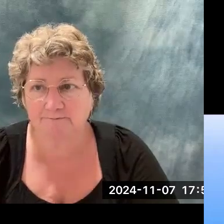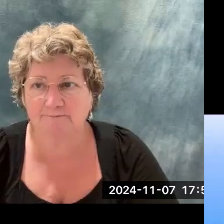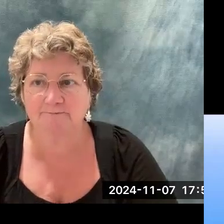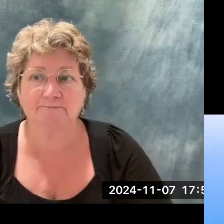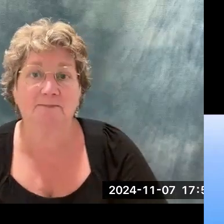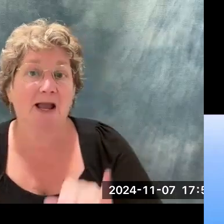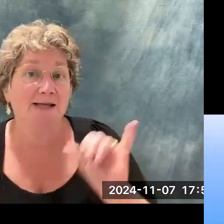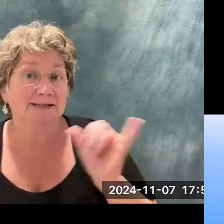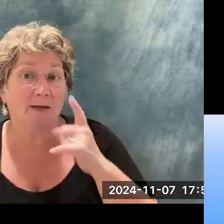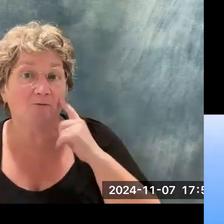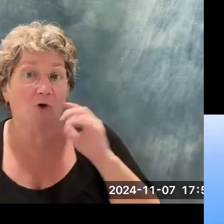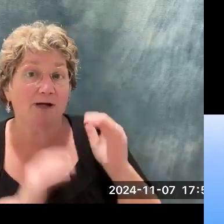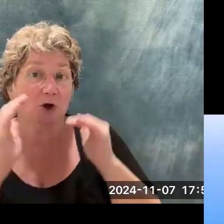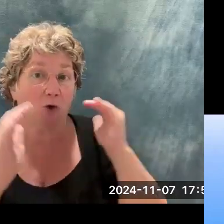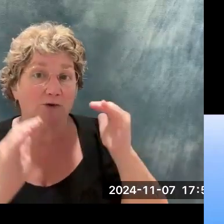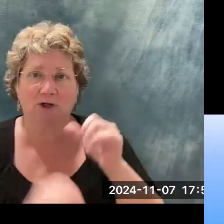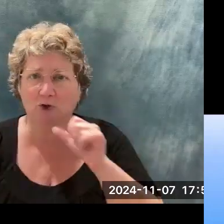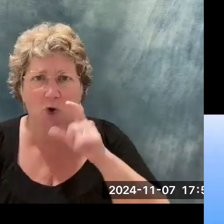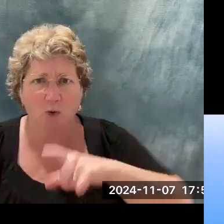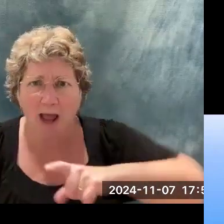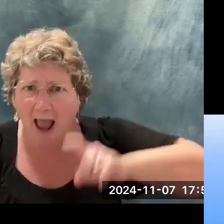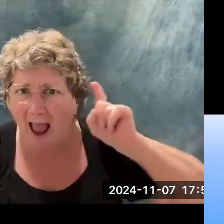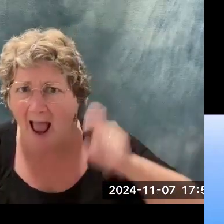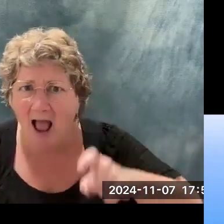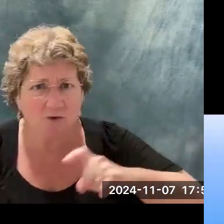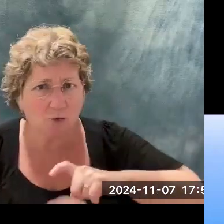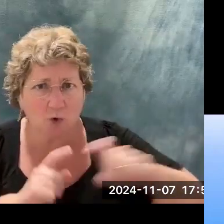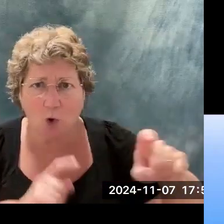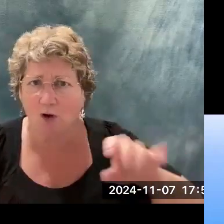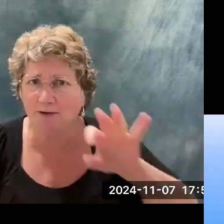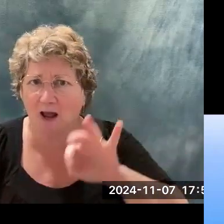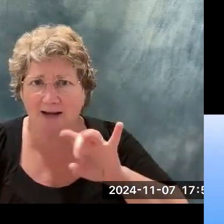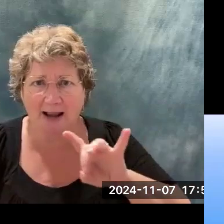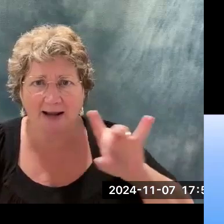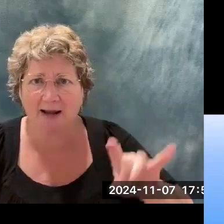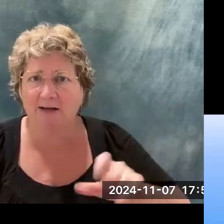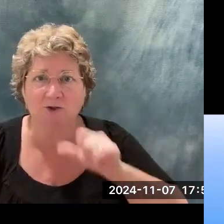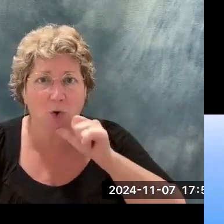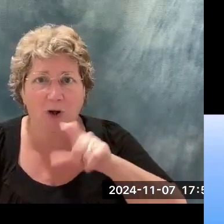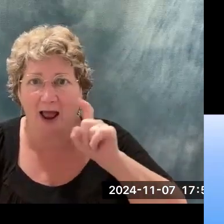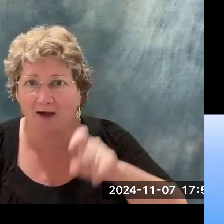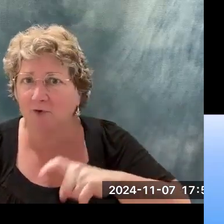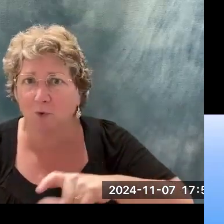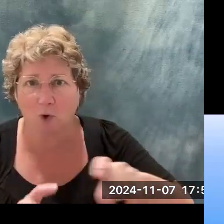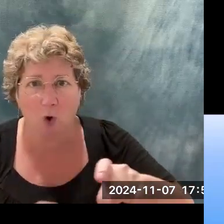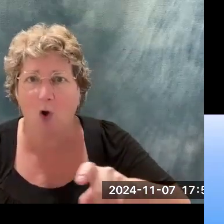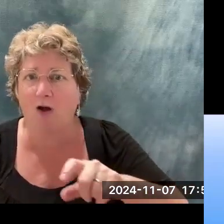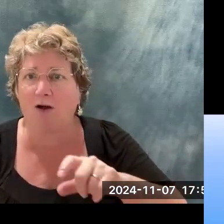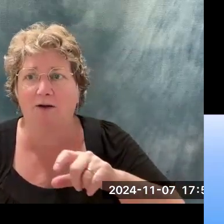certainly is not a requirement that you call a physician before calling any of our crisis lines.